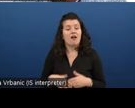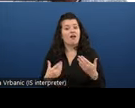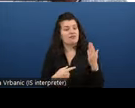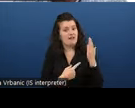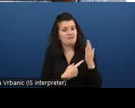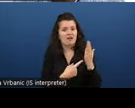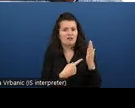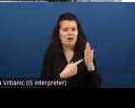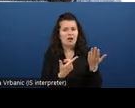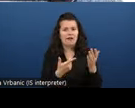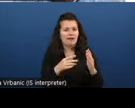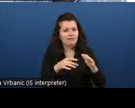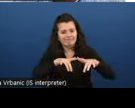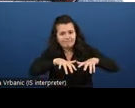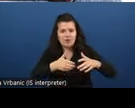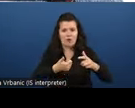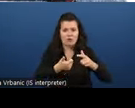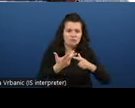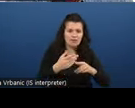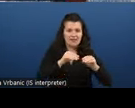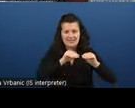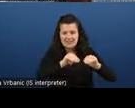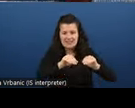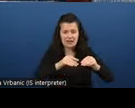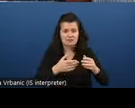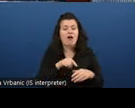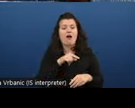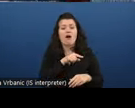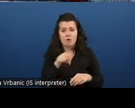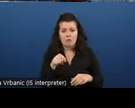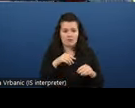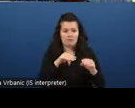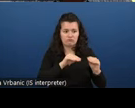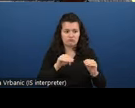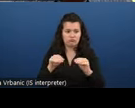to achieve access technical skills, very deep IT skills.